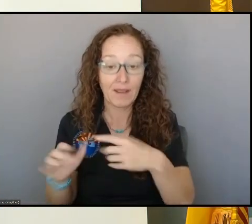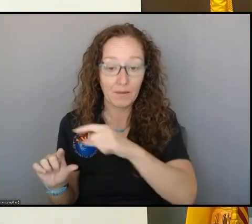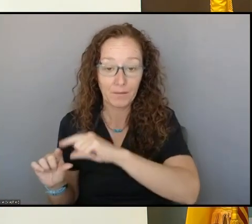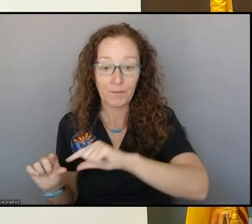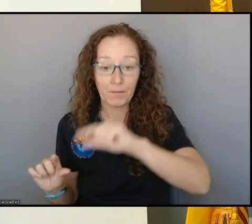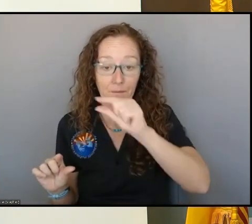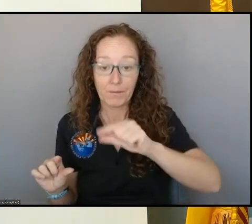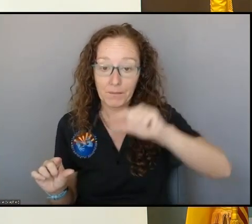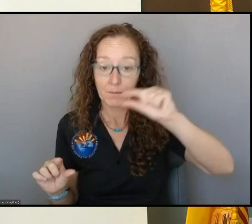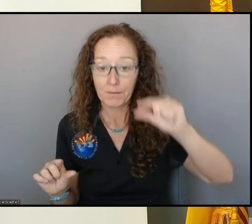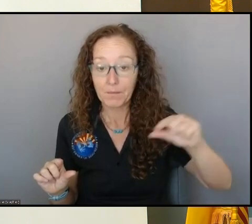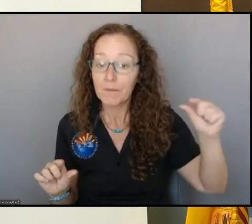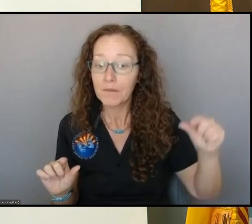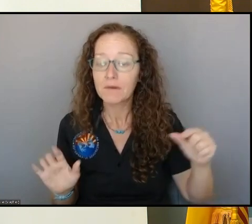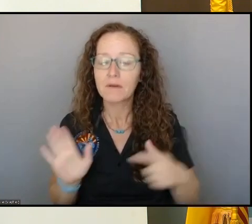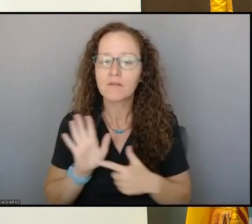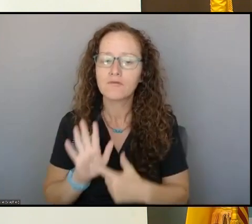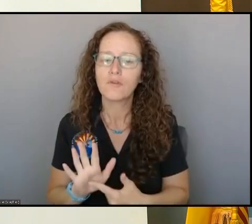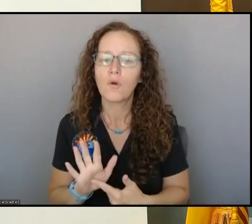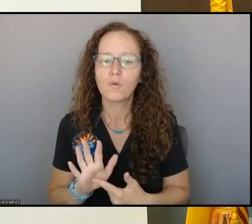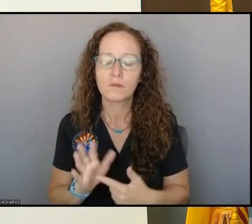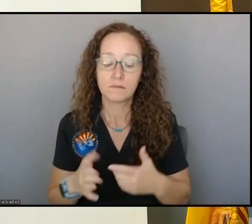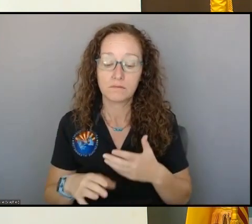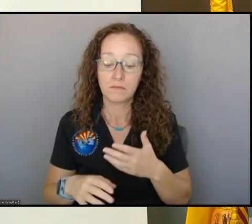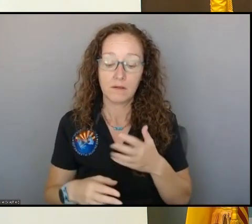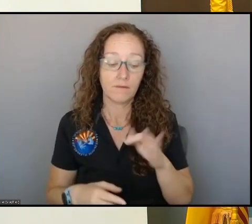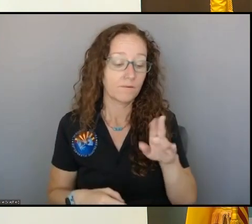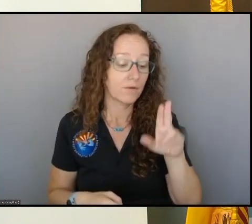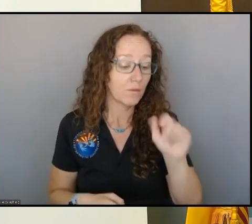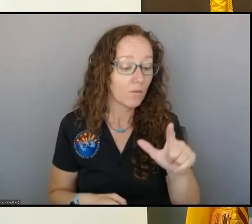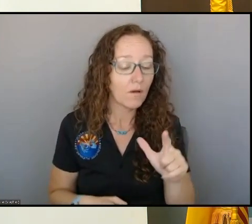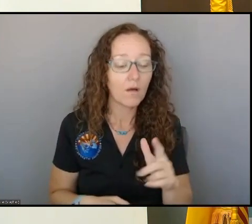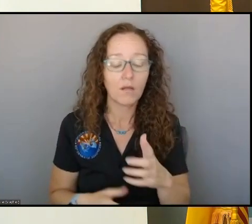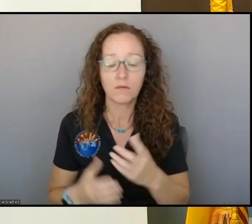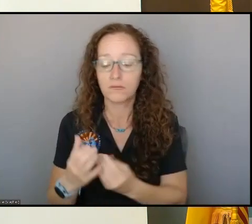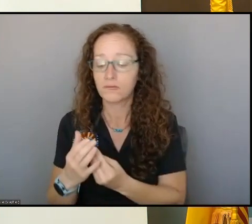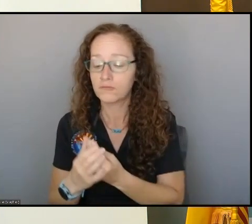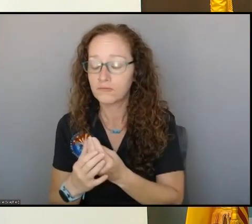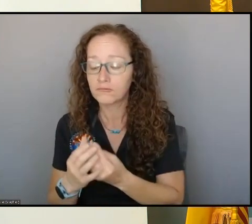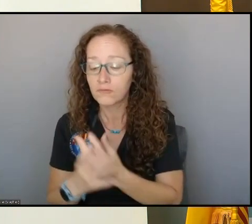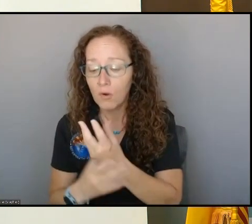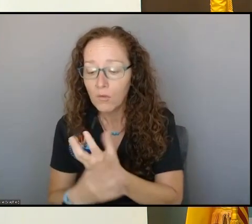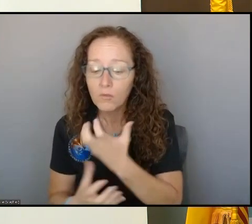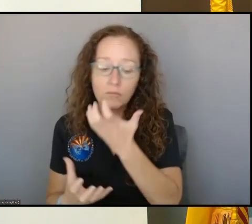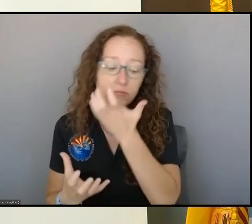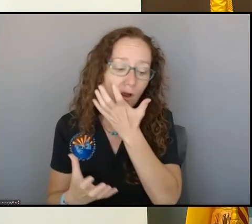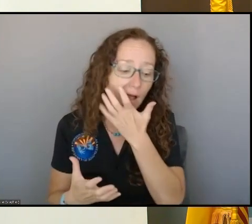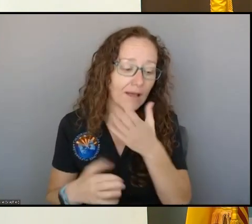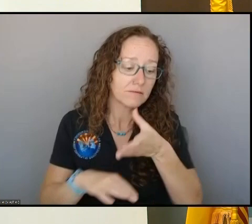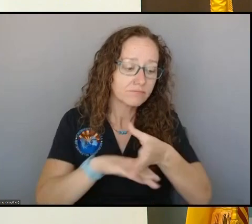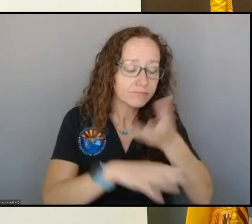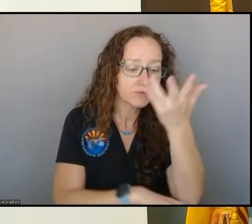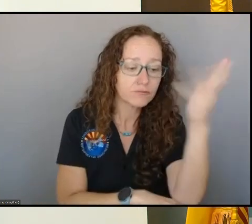if they burn, how much energy it releases. The drier they are, the more energy that comes out when they burn. And so we're looking